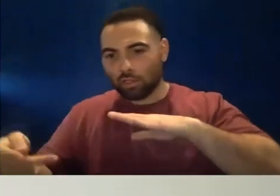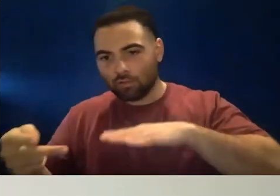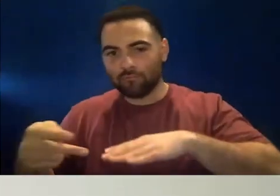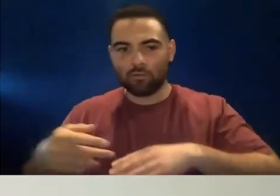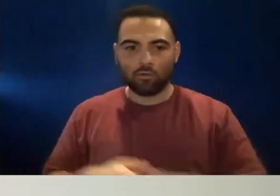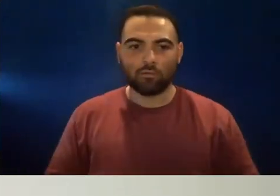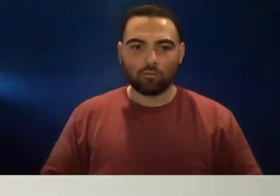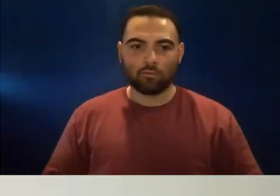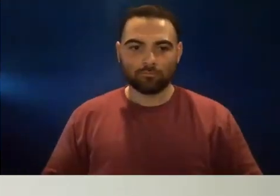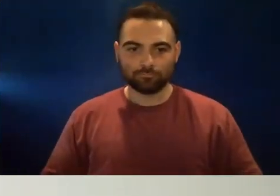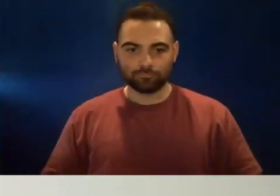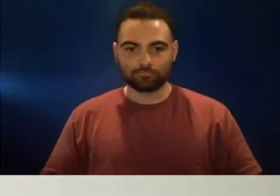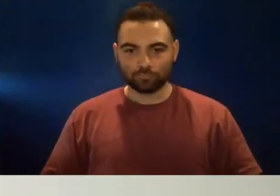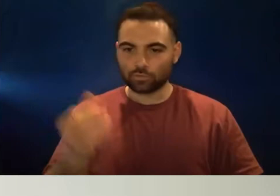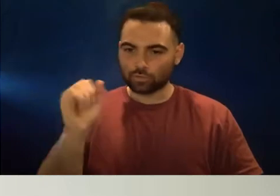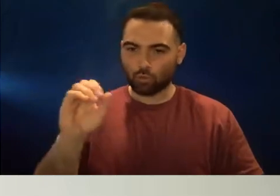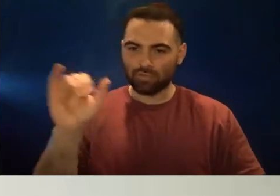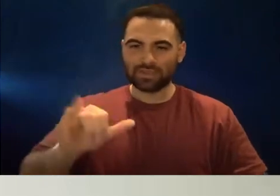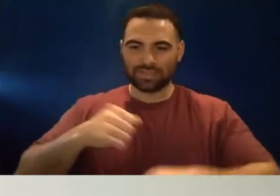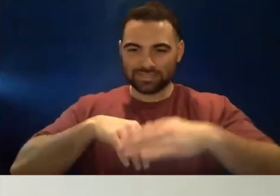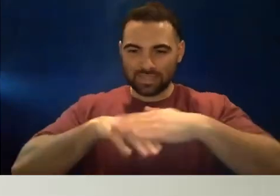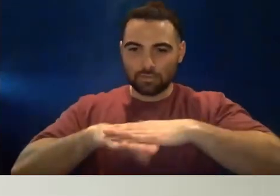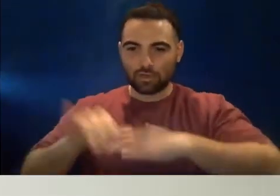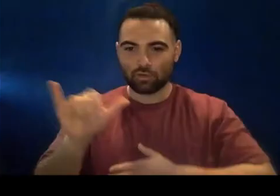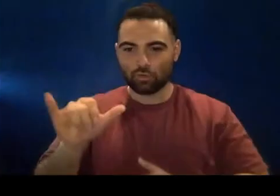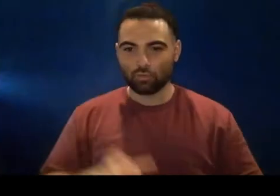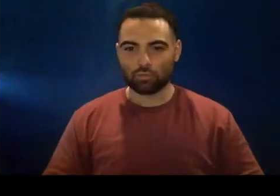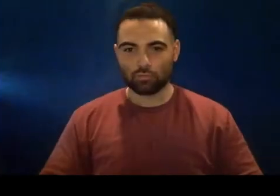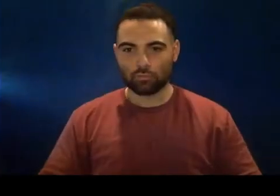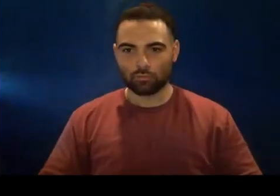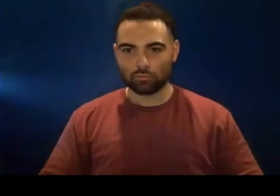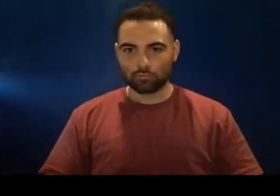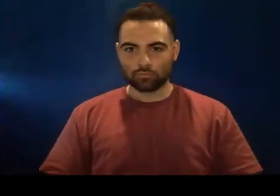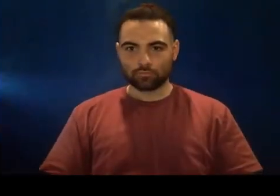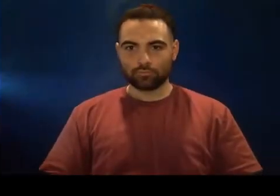so it's an accessibility issue as well there. I think it's sad though